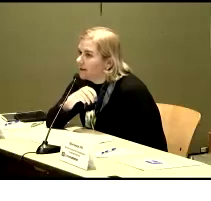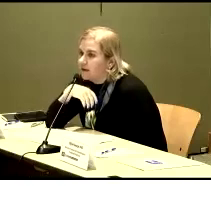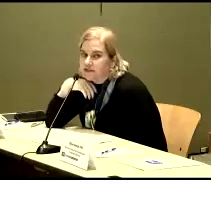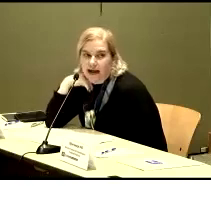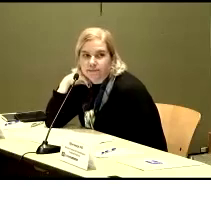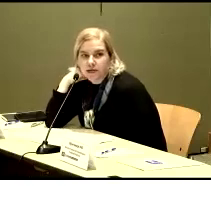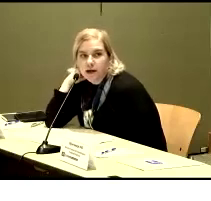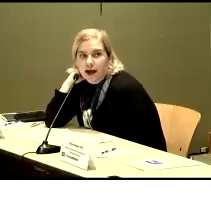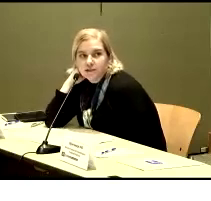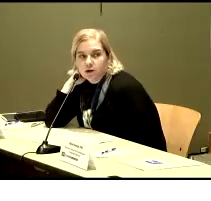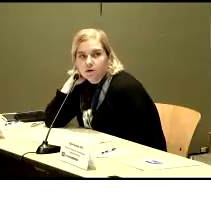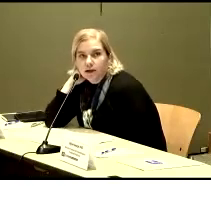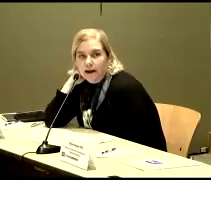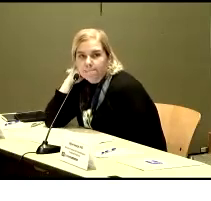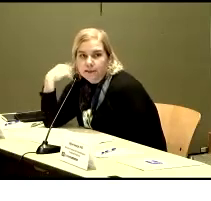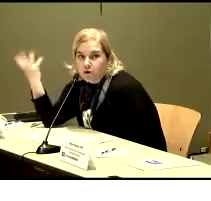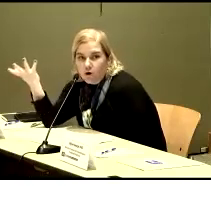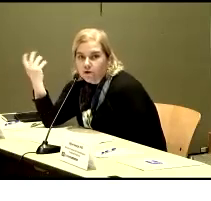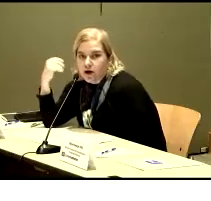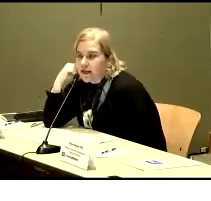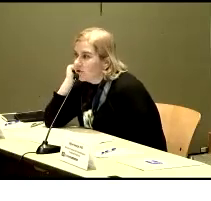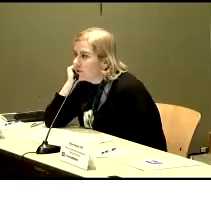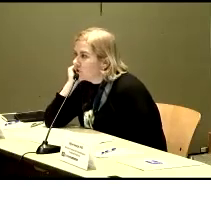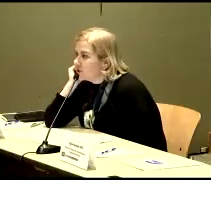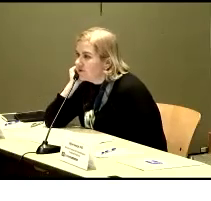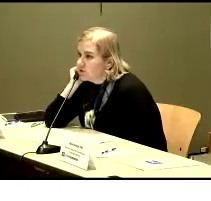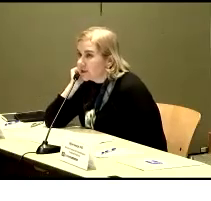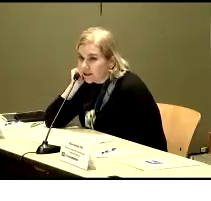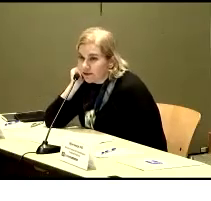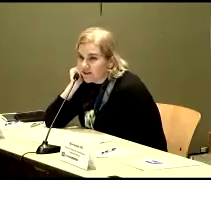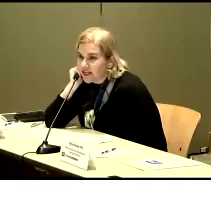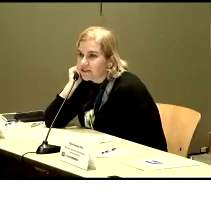And so, you know, overall, I hope this just gives you a little bit of a sense